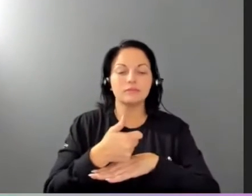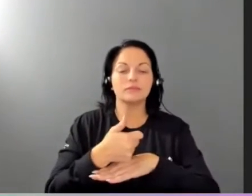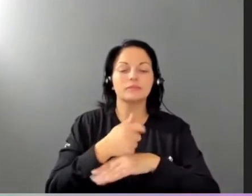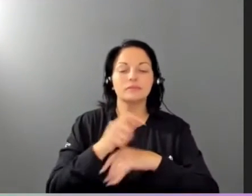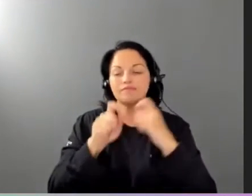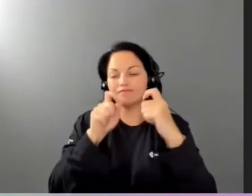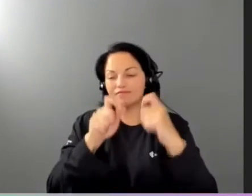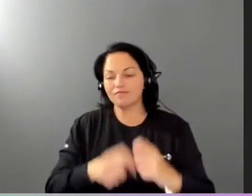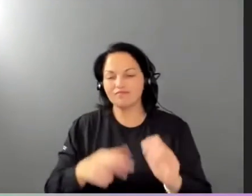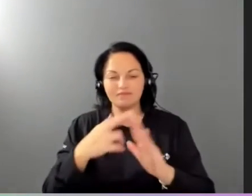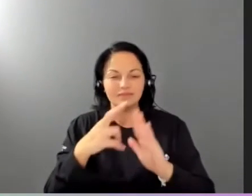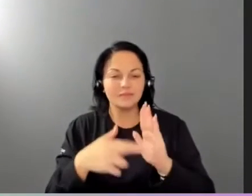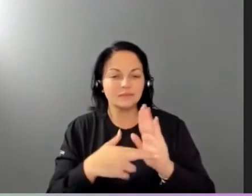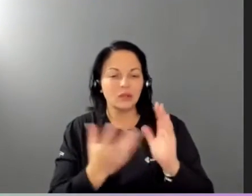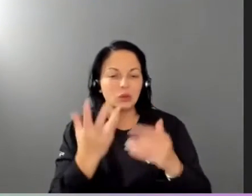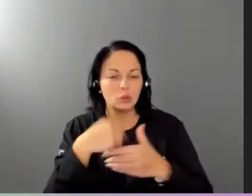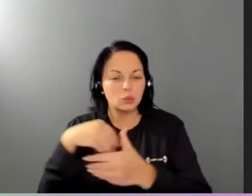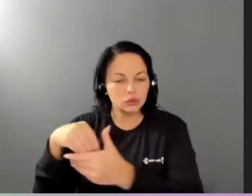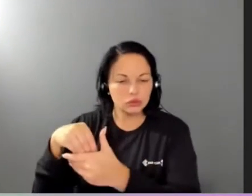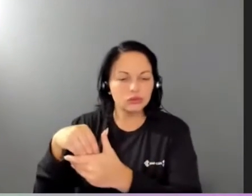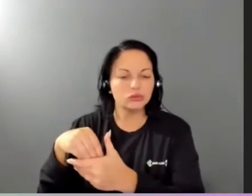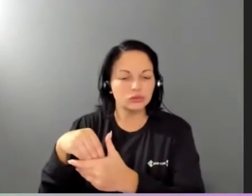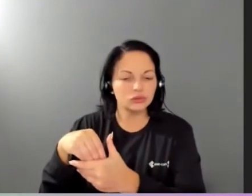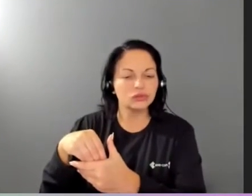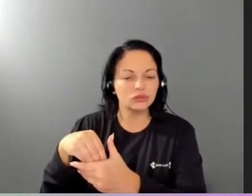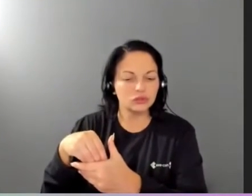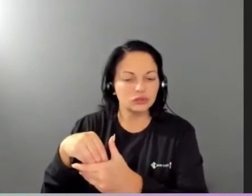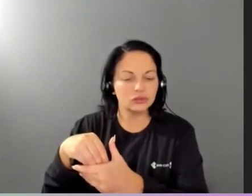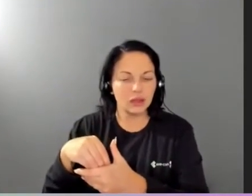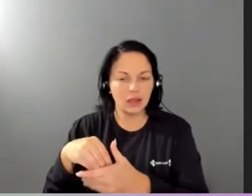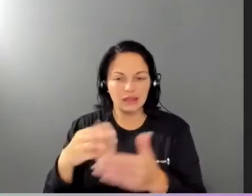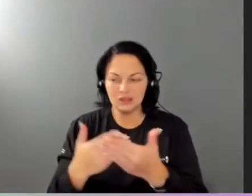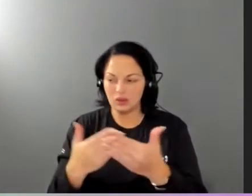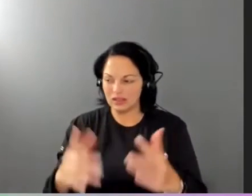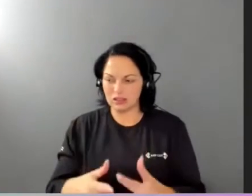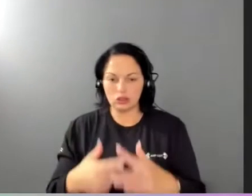the standardization of processes, policies in place,